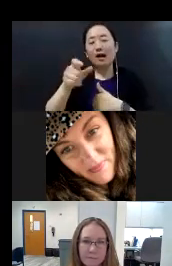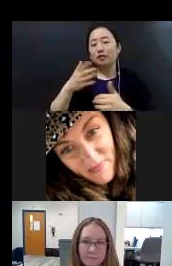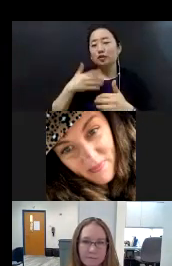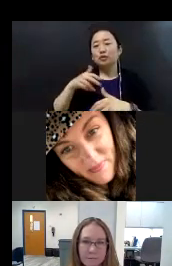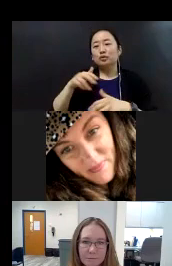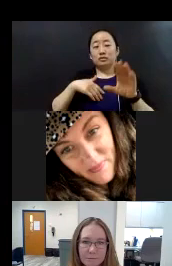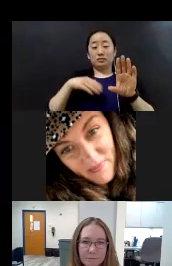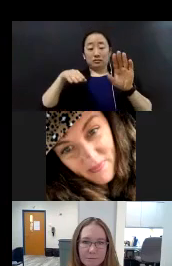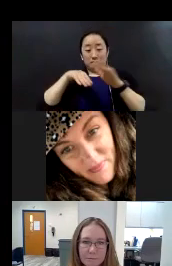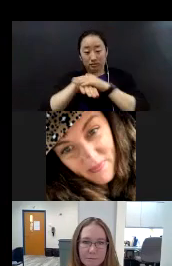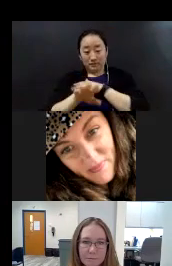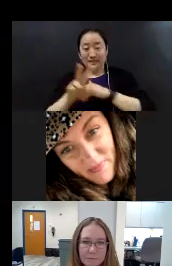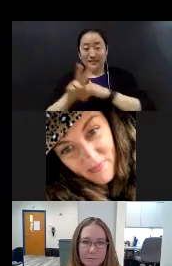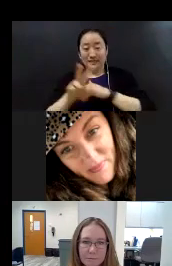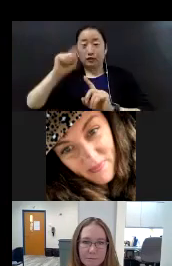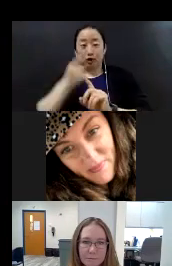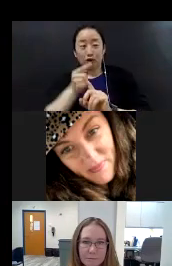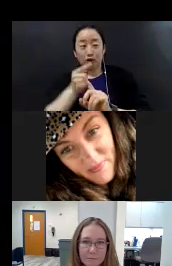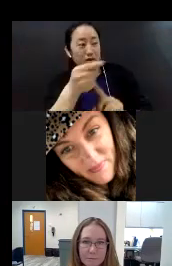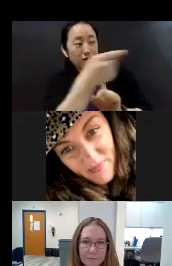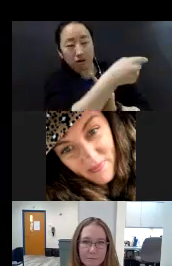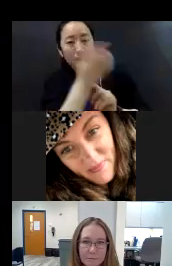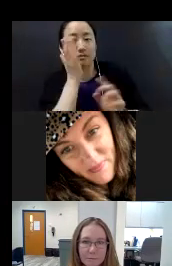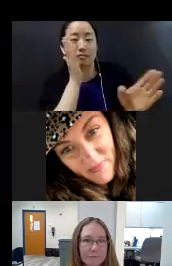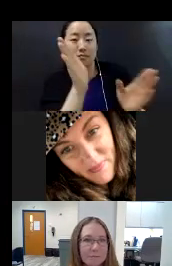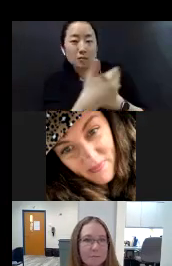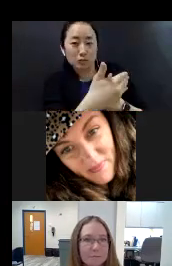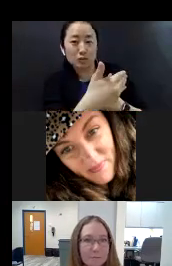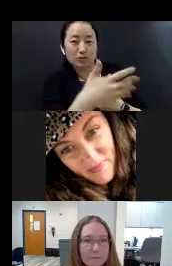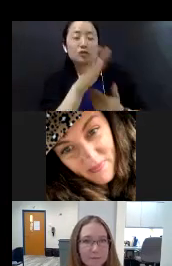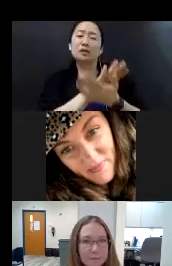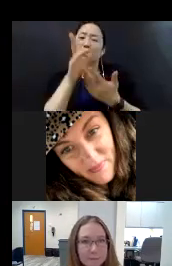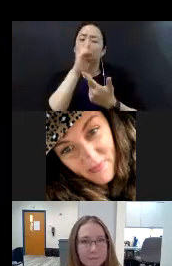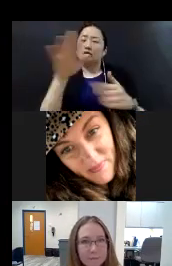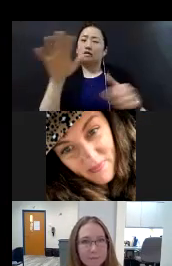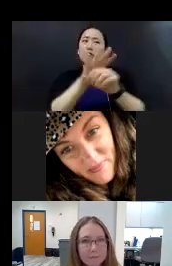SO, WE REALLY GET TO SEE THE INTERIOR LAYOUT, WHICH IS SUPER BENEFICIAL AS FAR AS CONSIDERING WHEELCHAIR